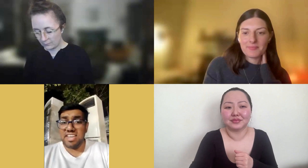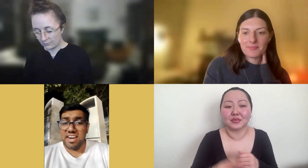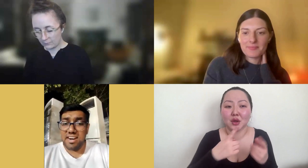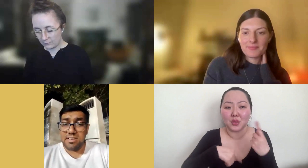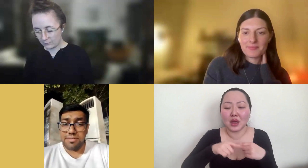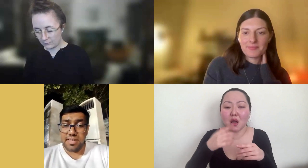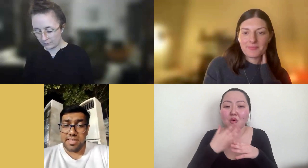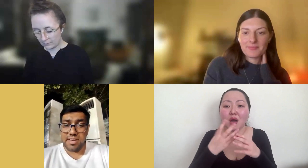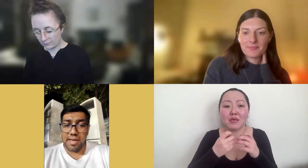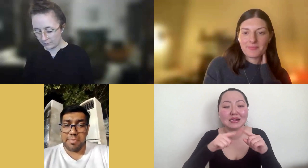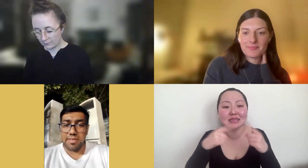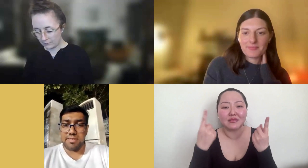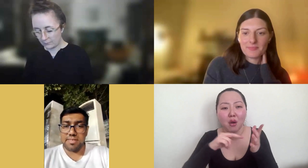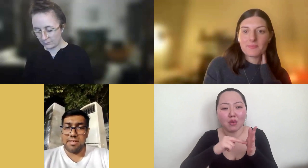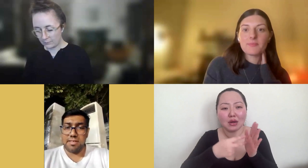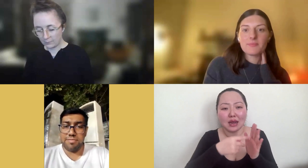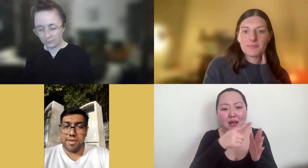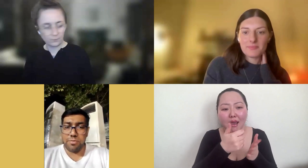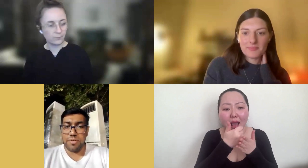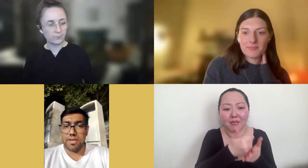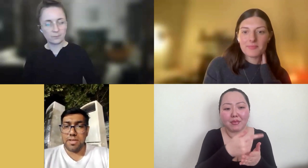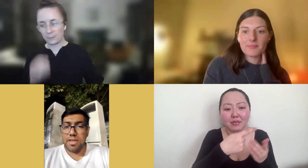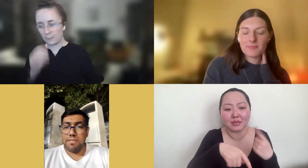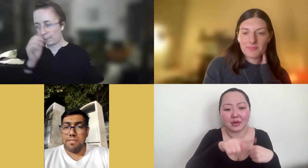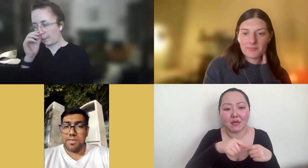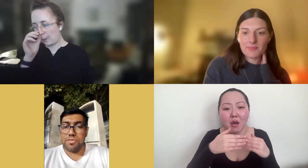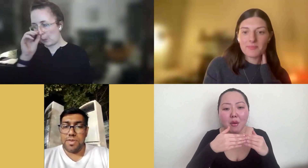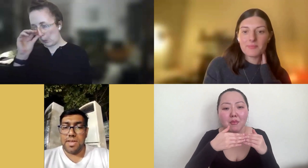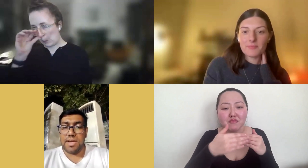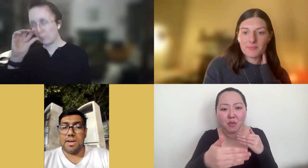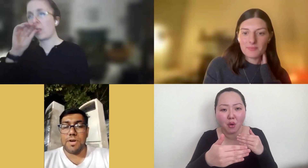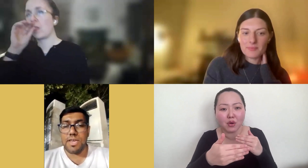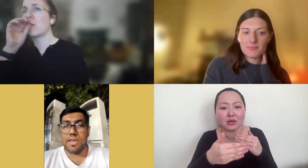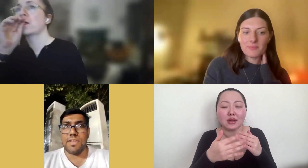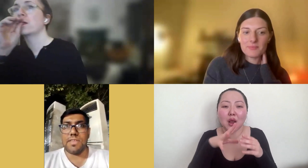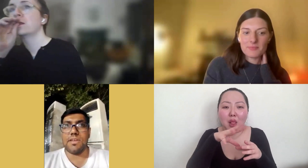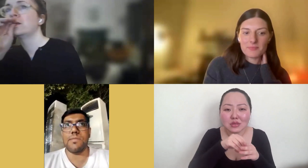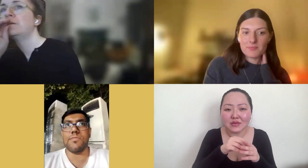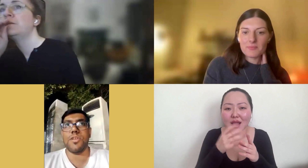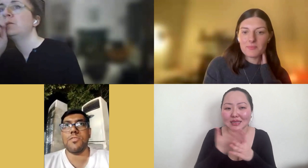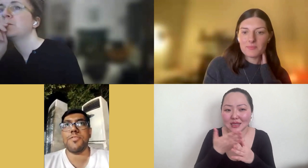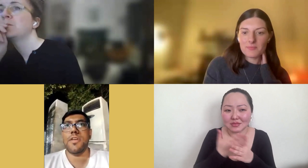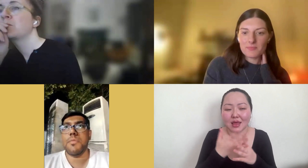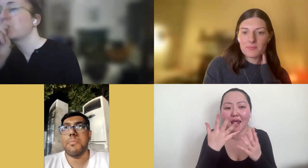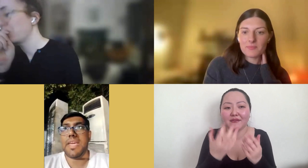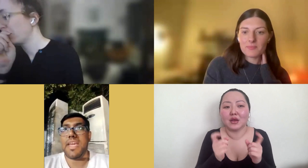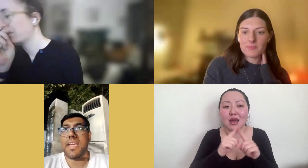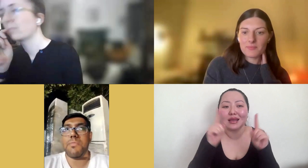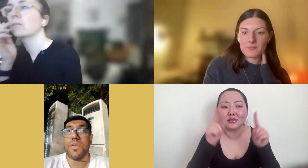is the India Art Fair which happens in February. We are working with them in terms of making it